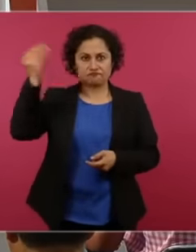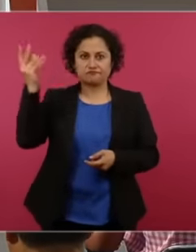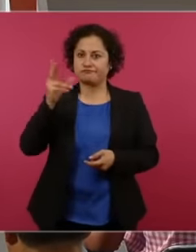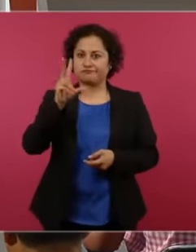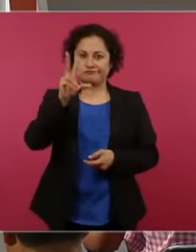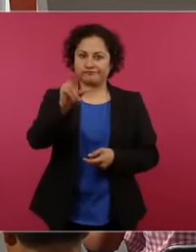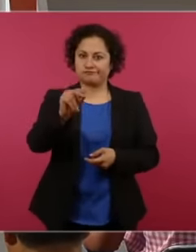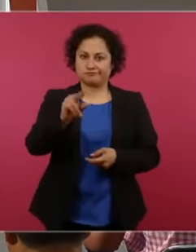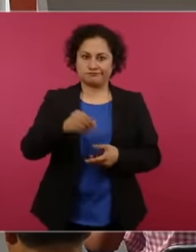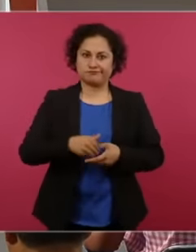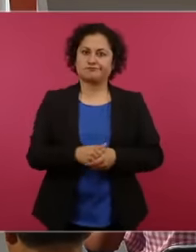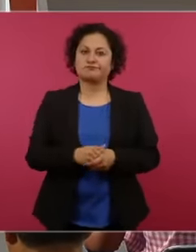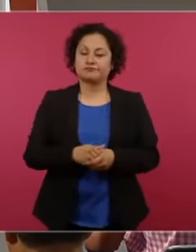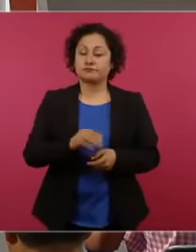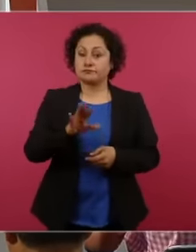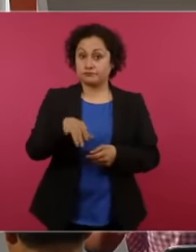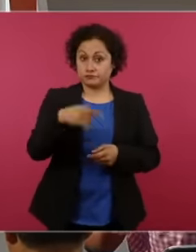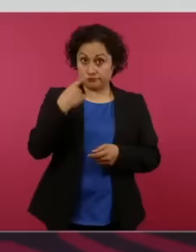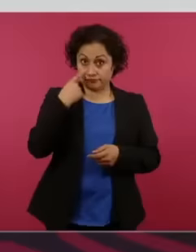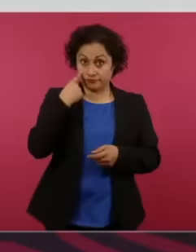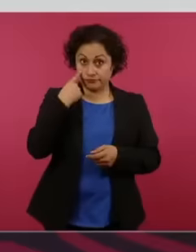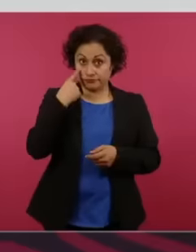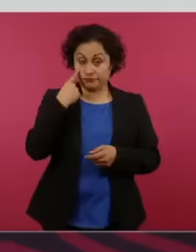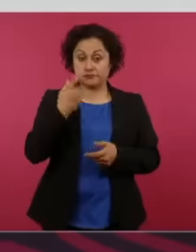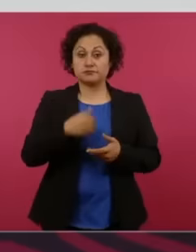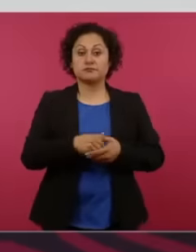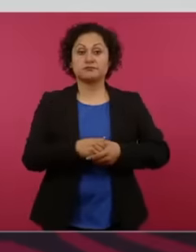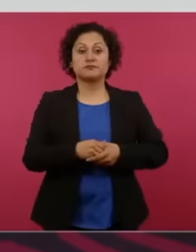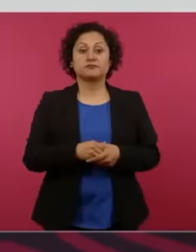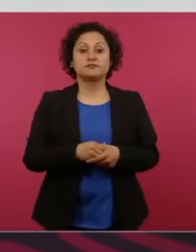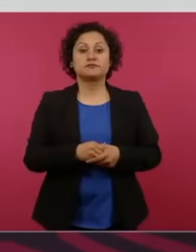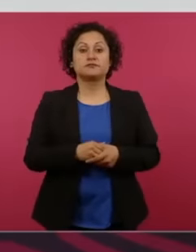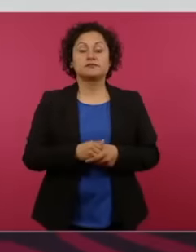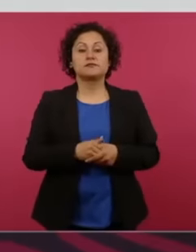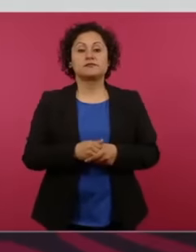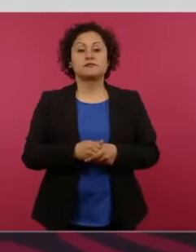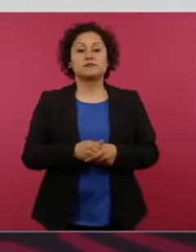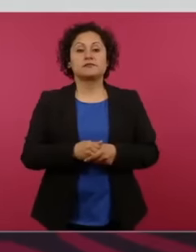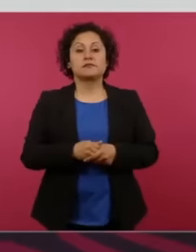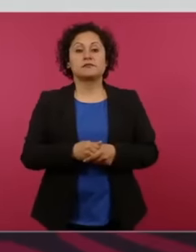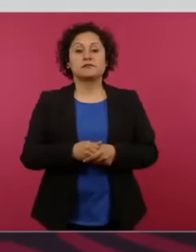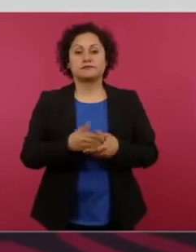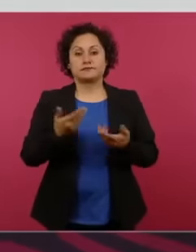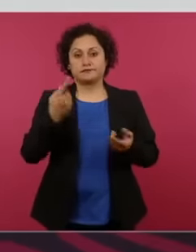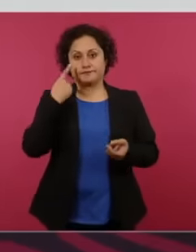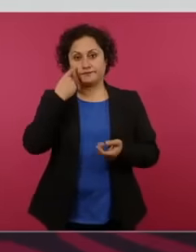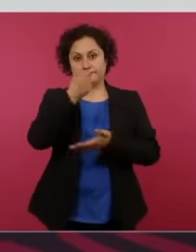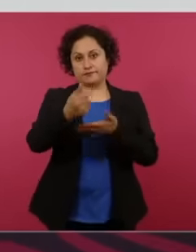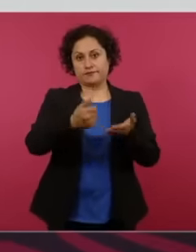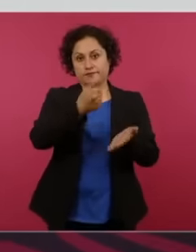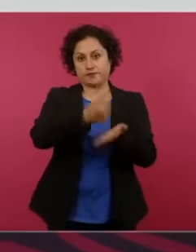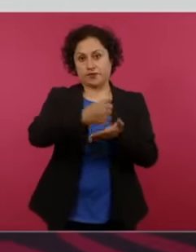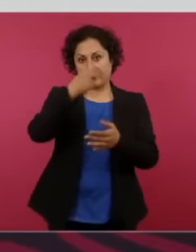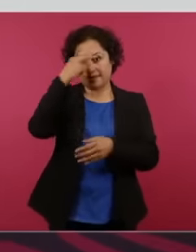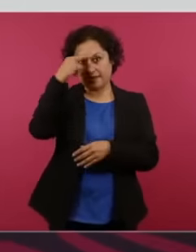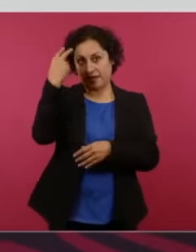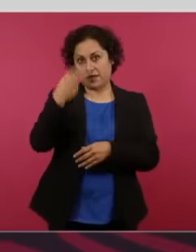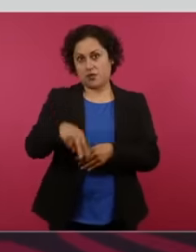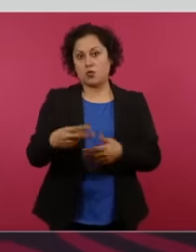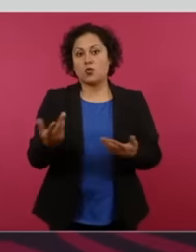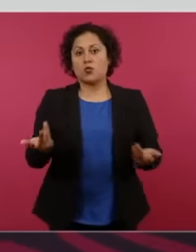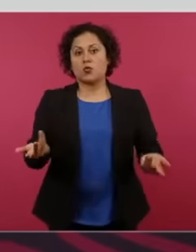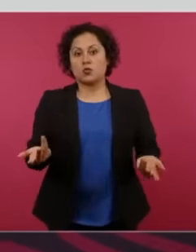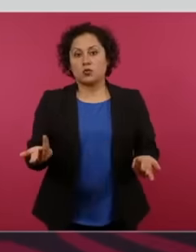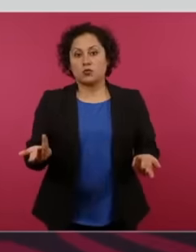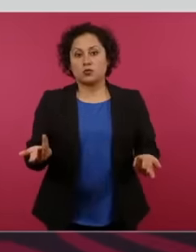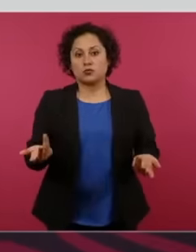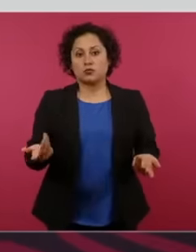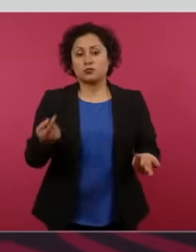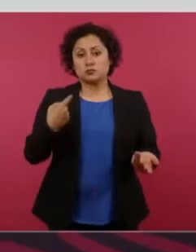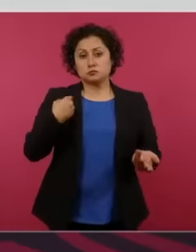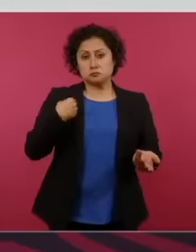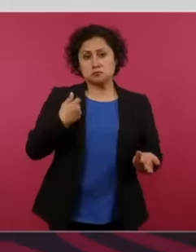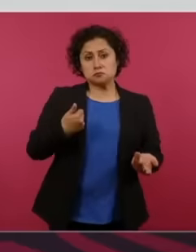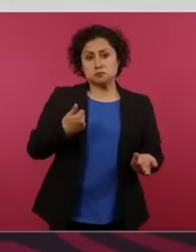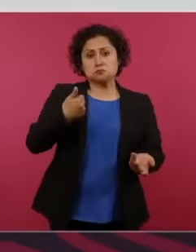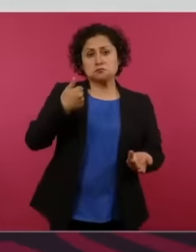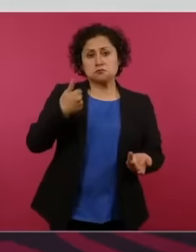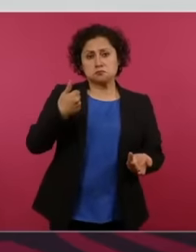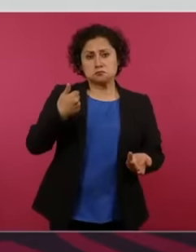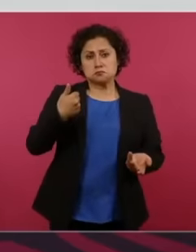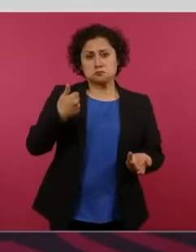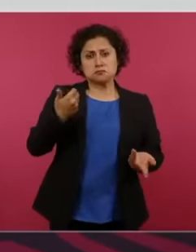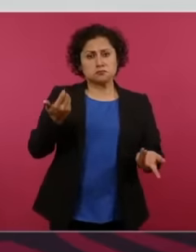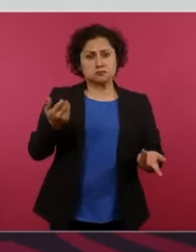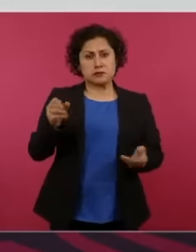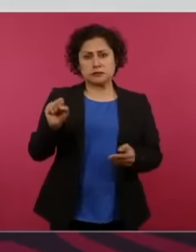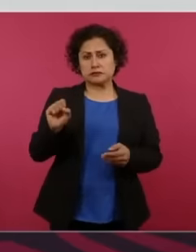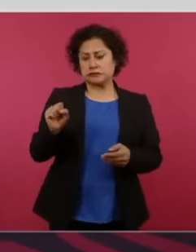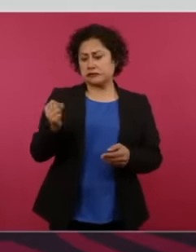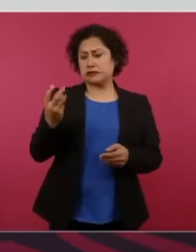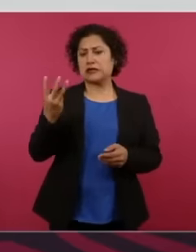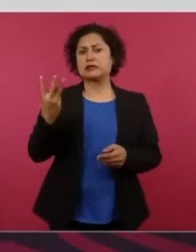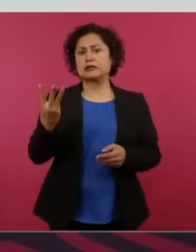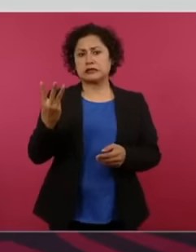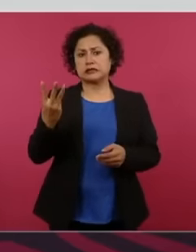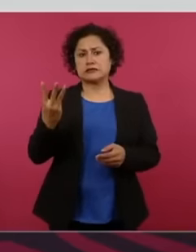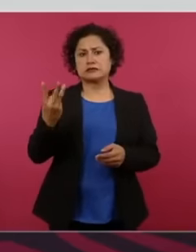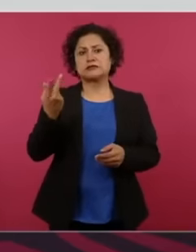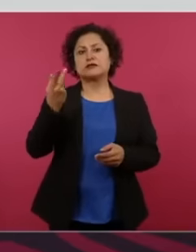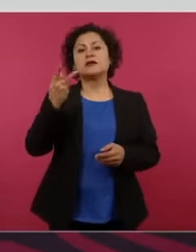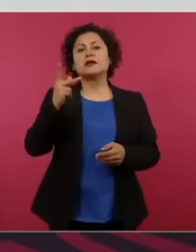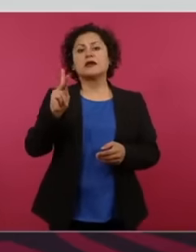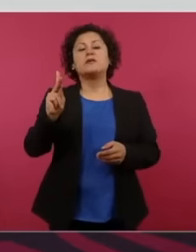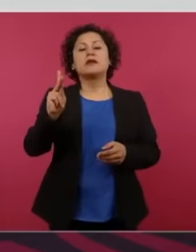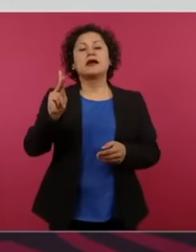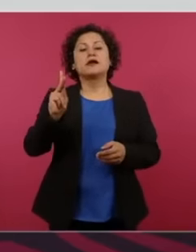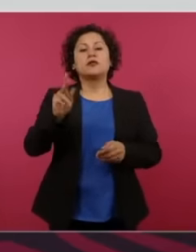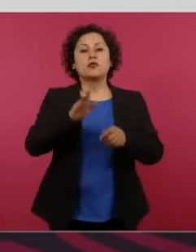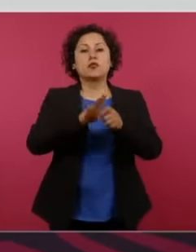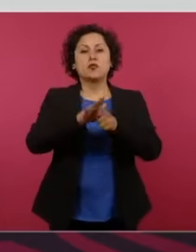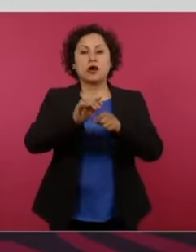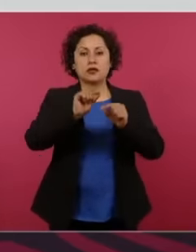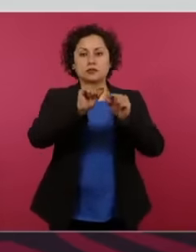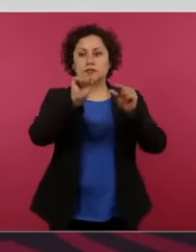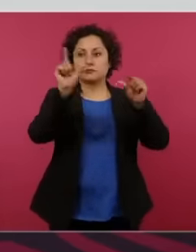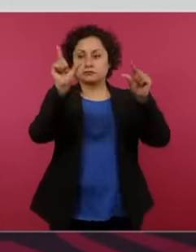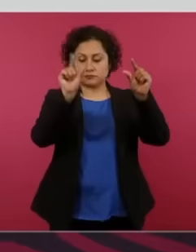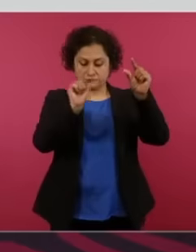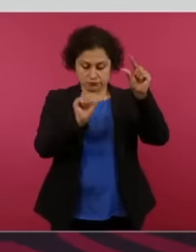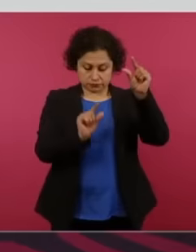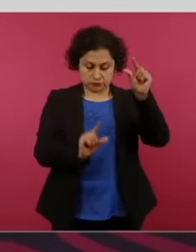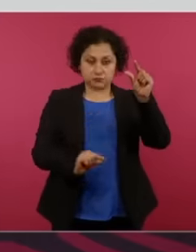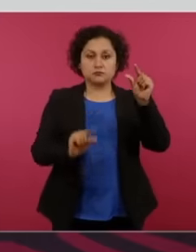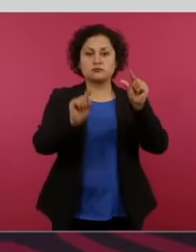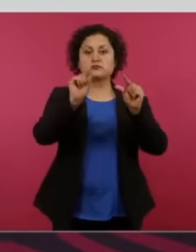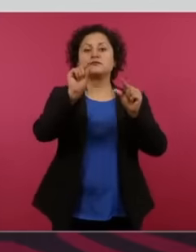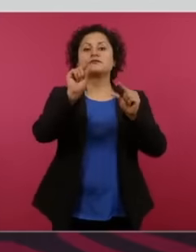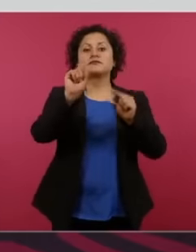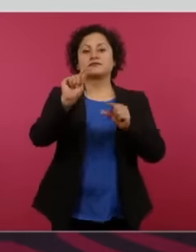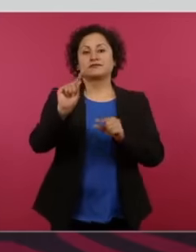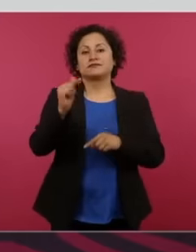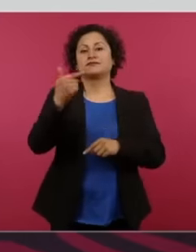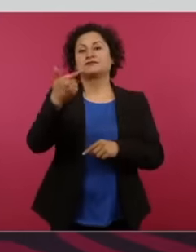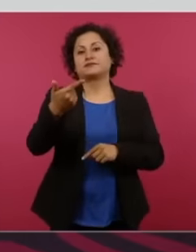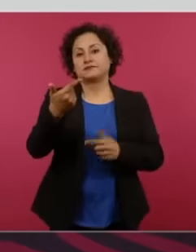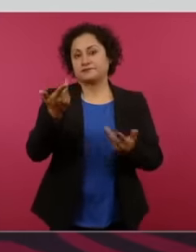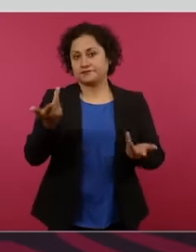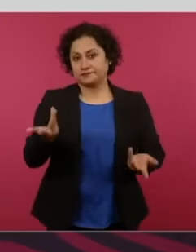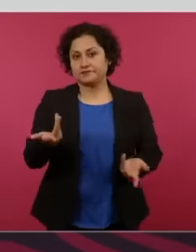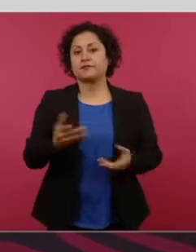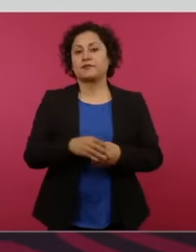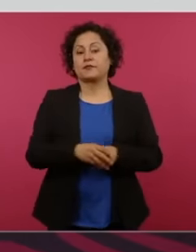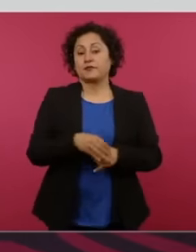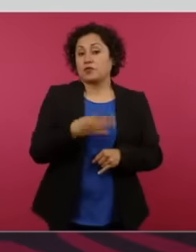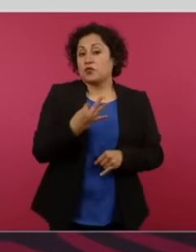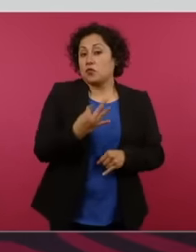look at Mexico City I don't fail 63 but the average is 77 and the last place is Hot waters